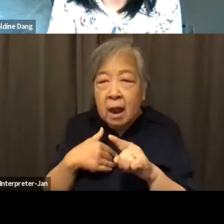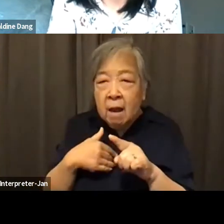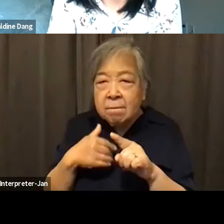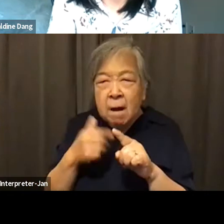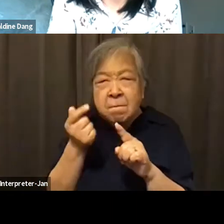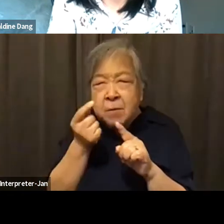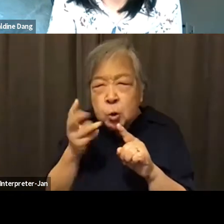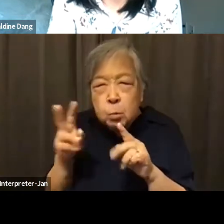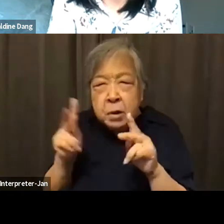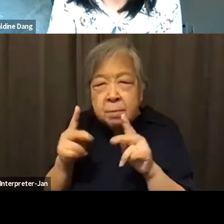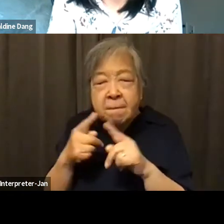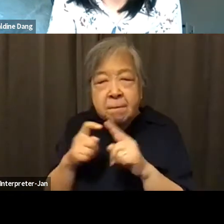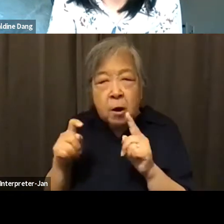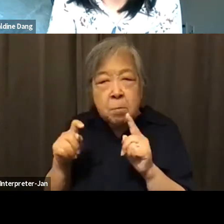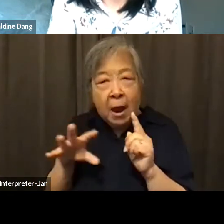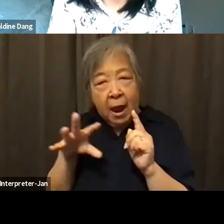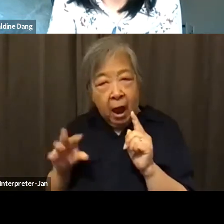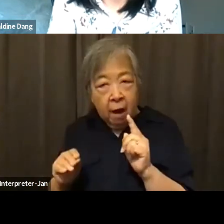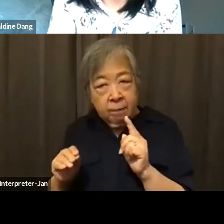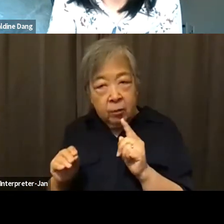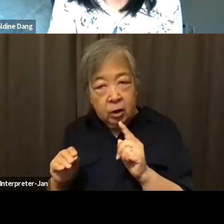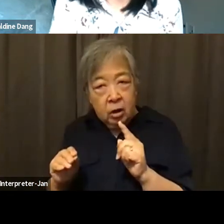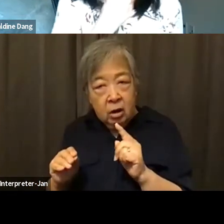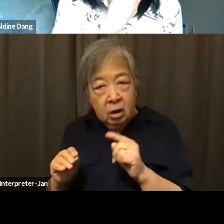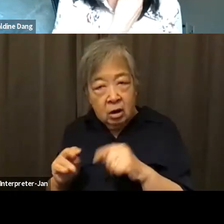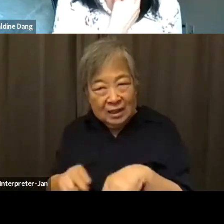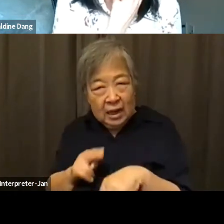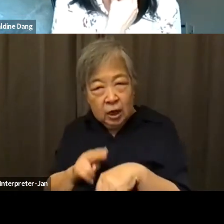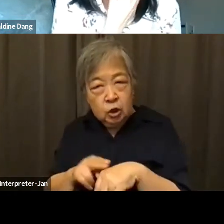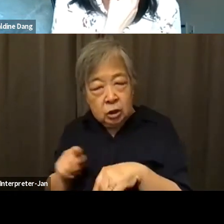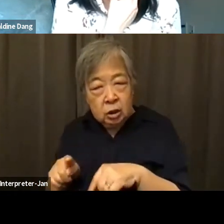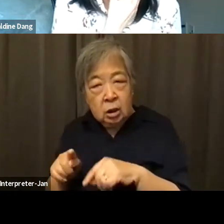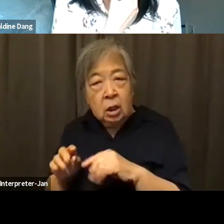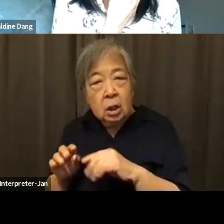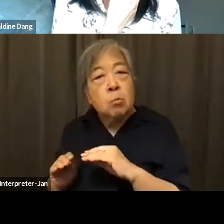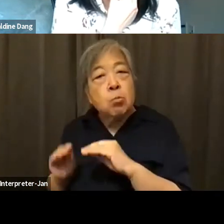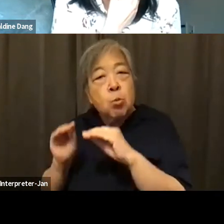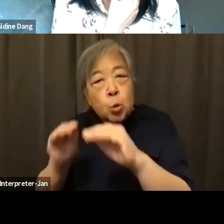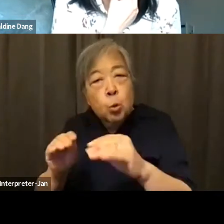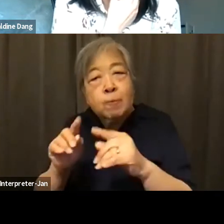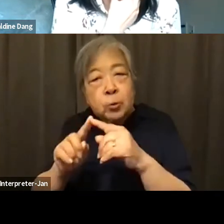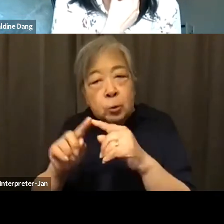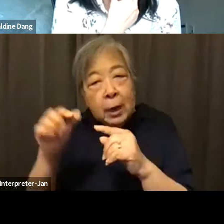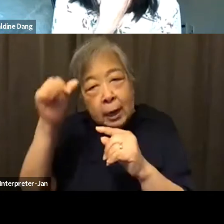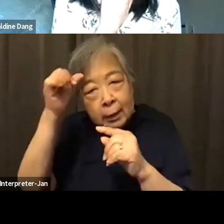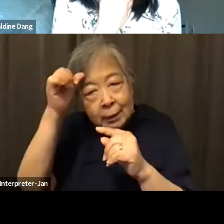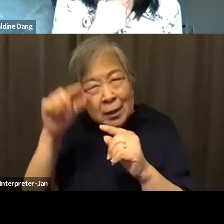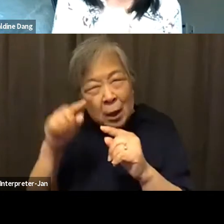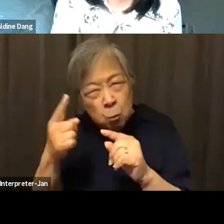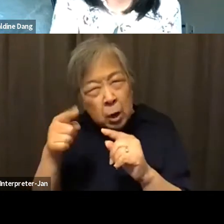from the African nation that do migrate to India, but the fact that they couldn't just